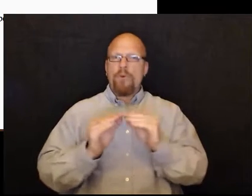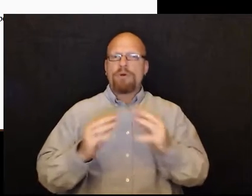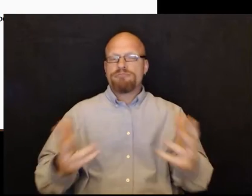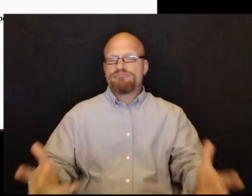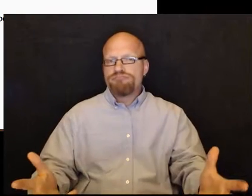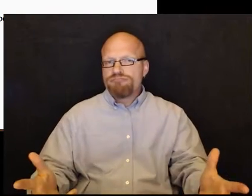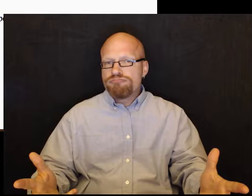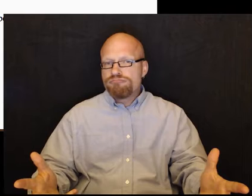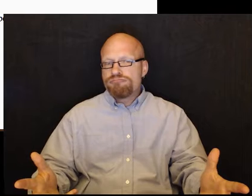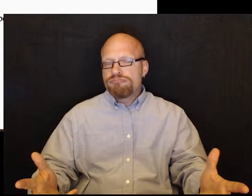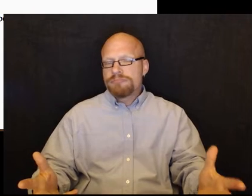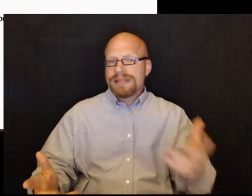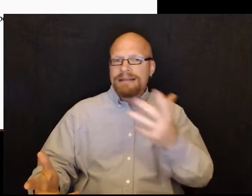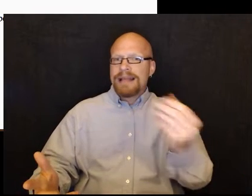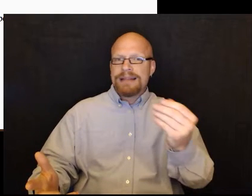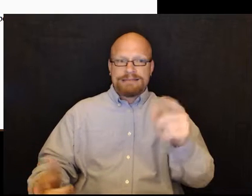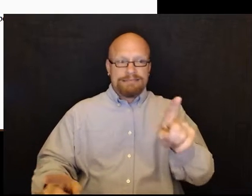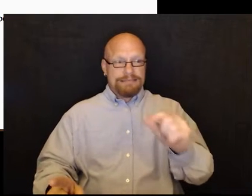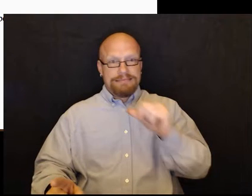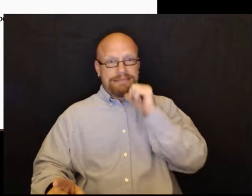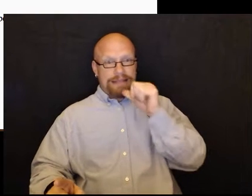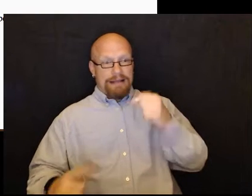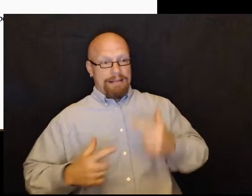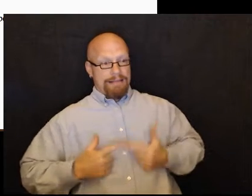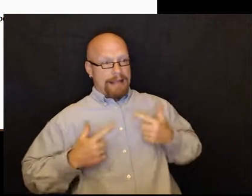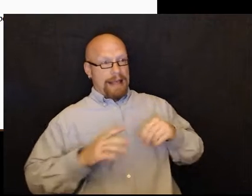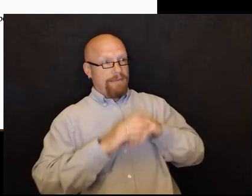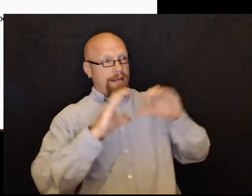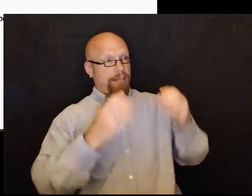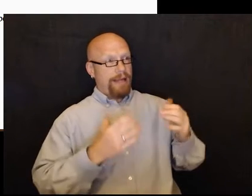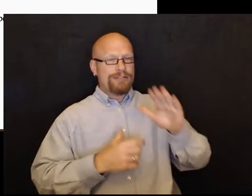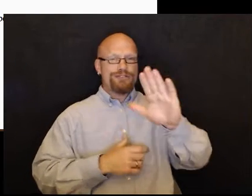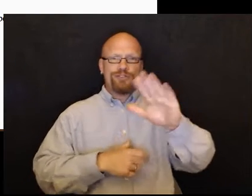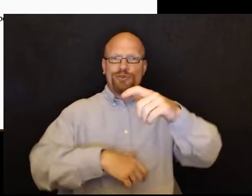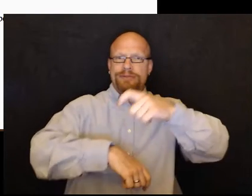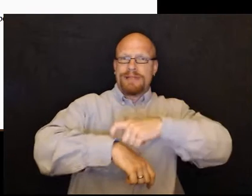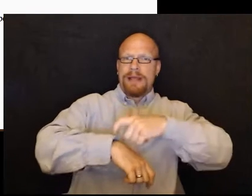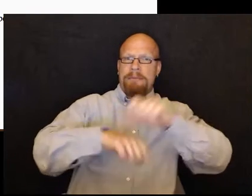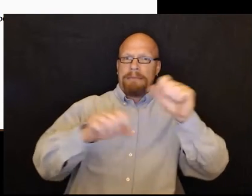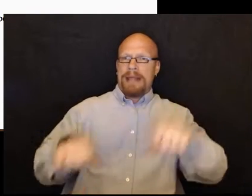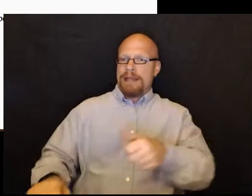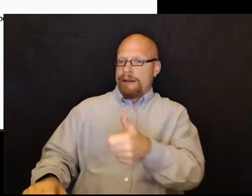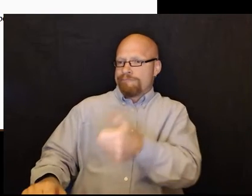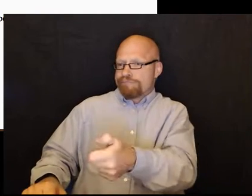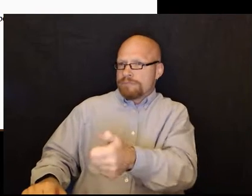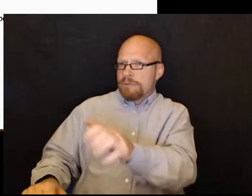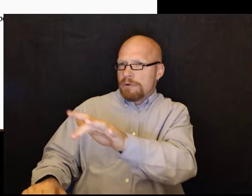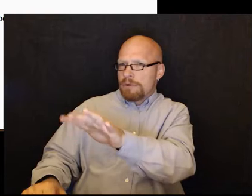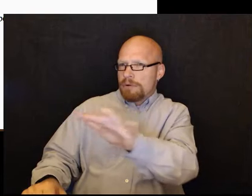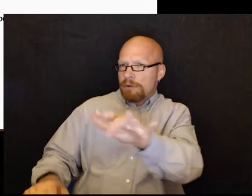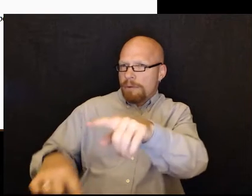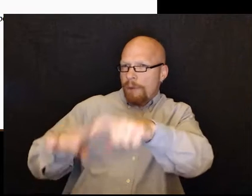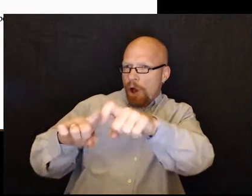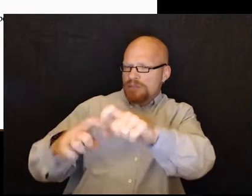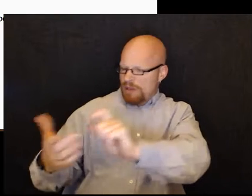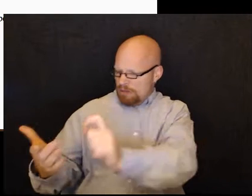I believe if you write the more you write the more you remember it's not